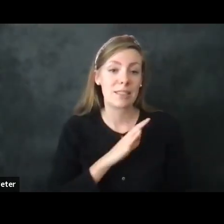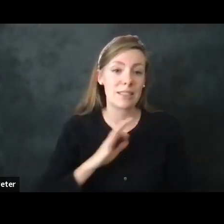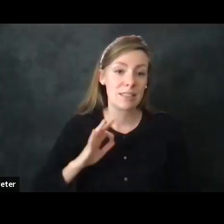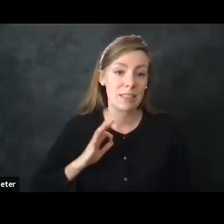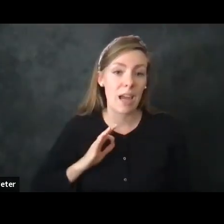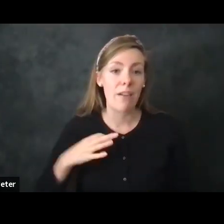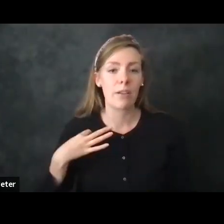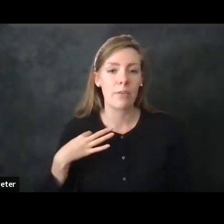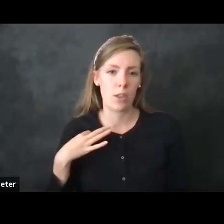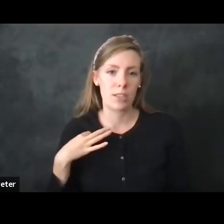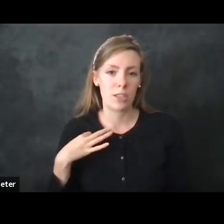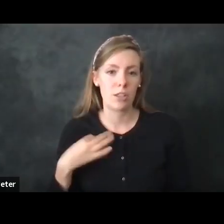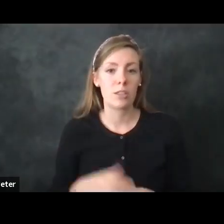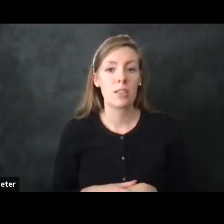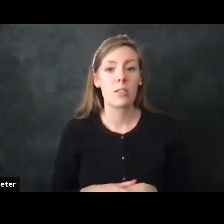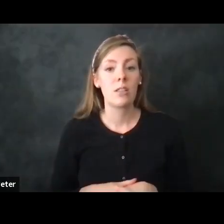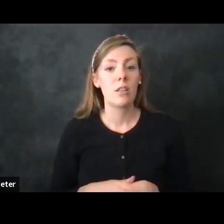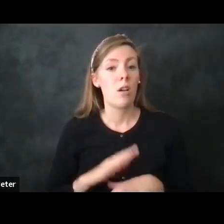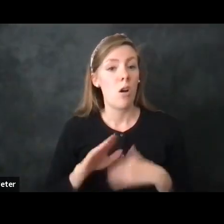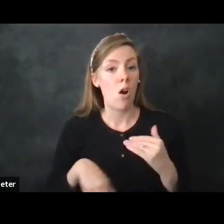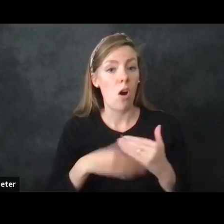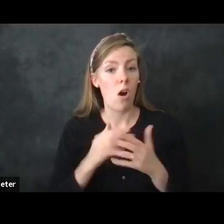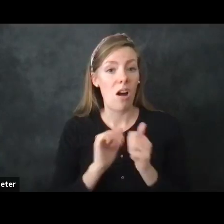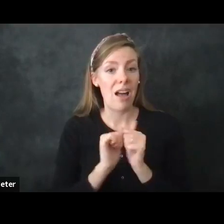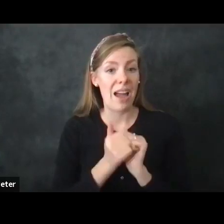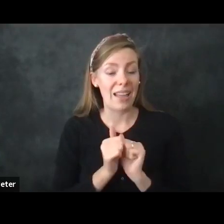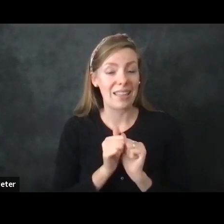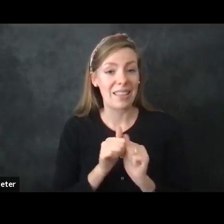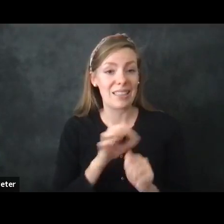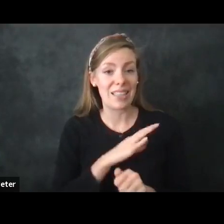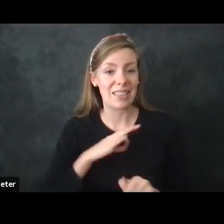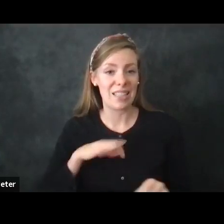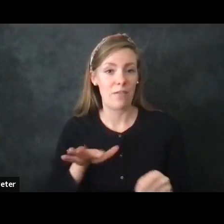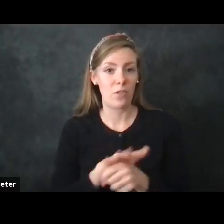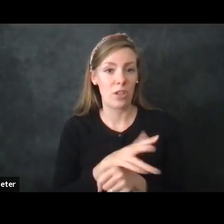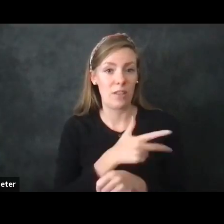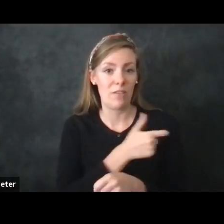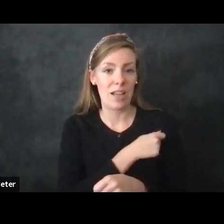Having all athletes and staff fully vaccinated will greatly decrease the risk